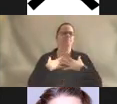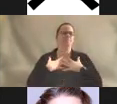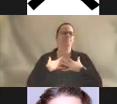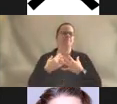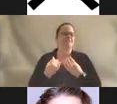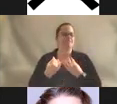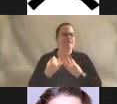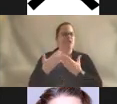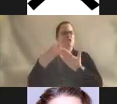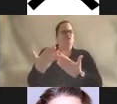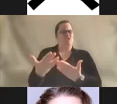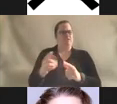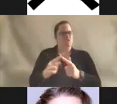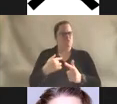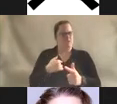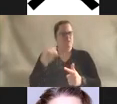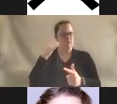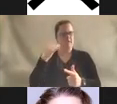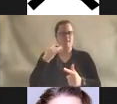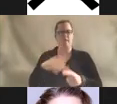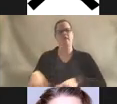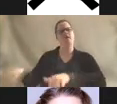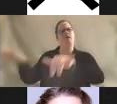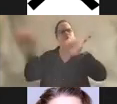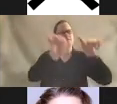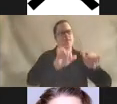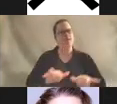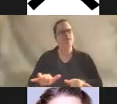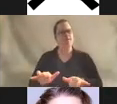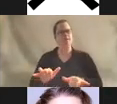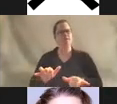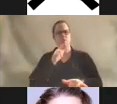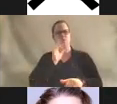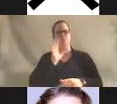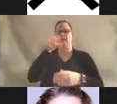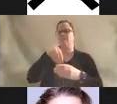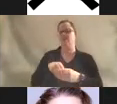because all of us who have been involved in some way in OHEA